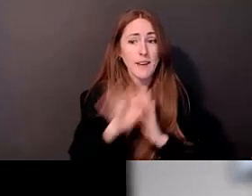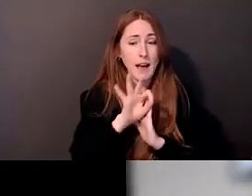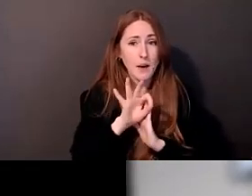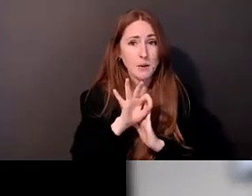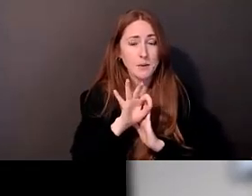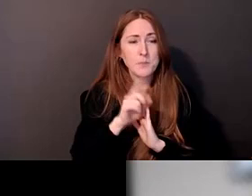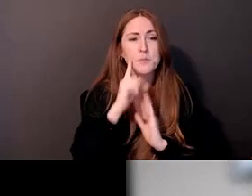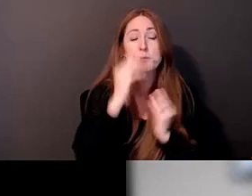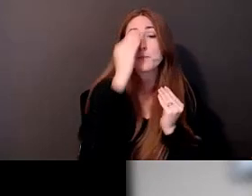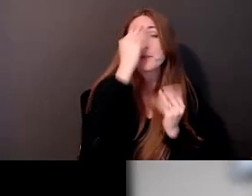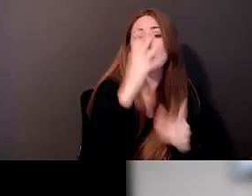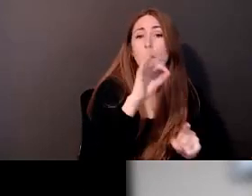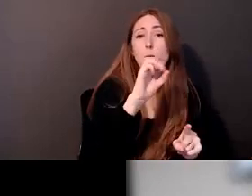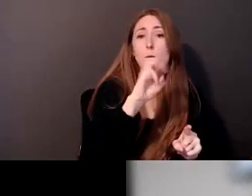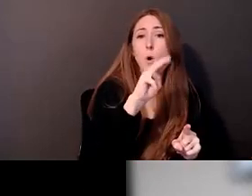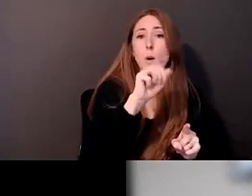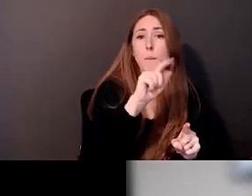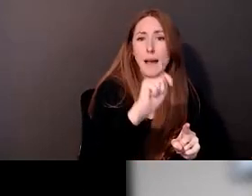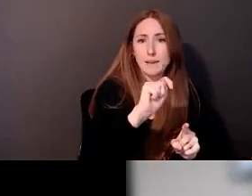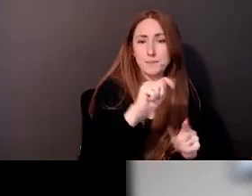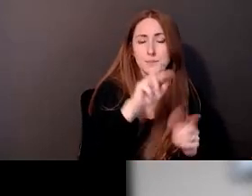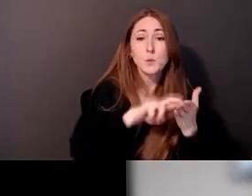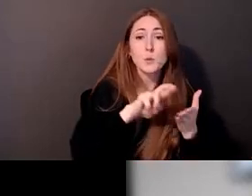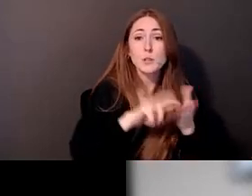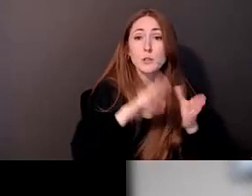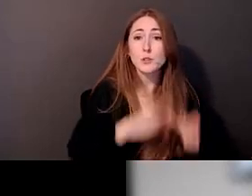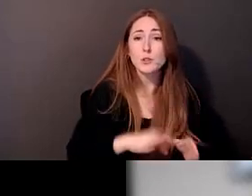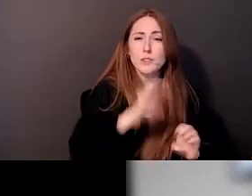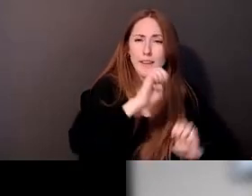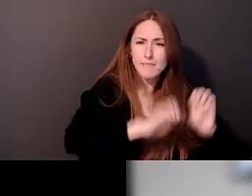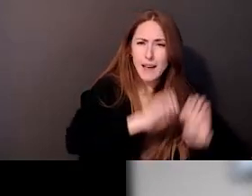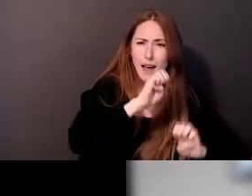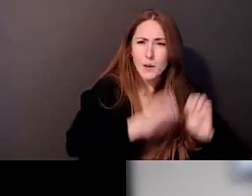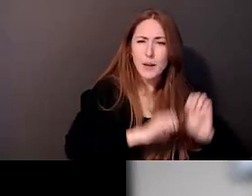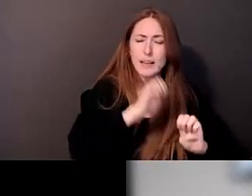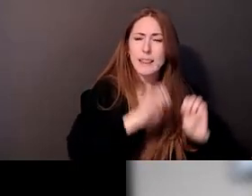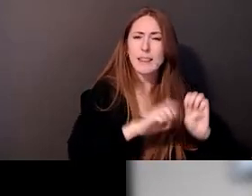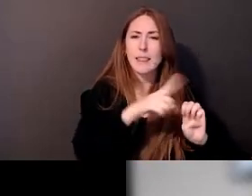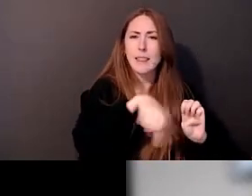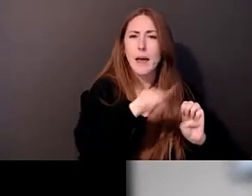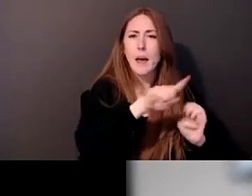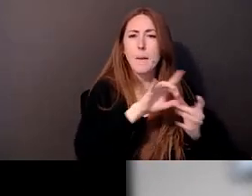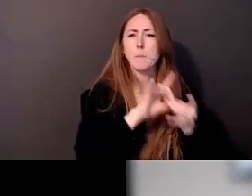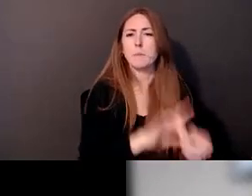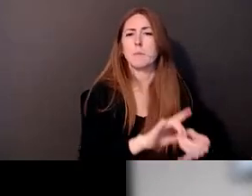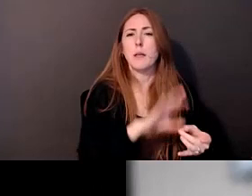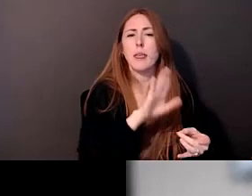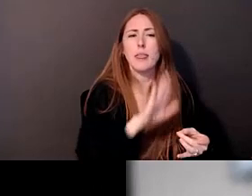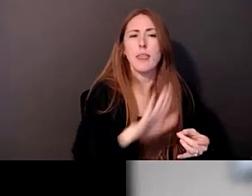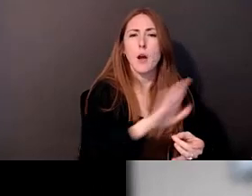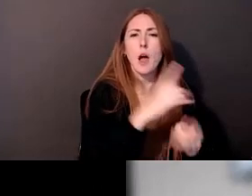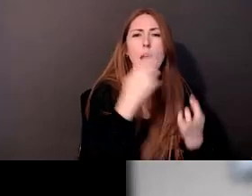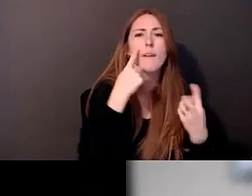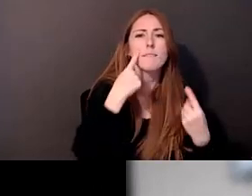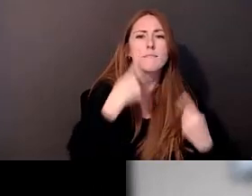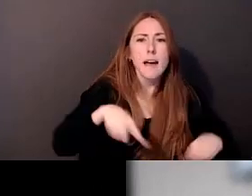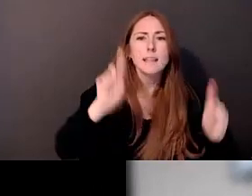researchers evaluated them with respect to their effectiveness in communicating information to audience groups.